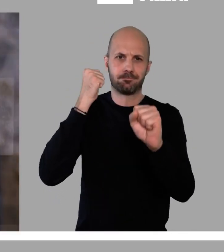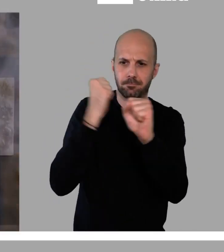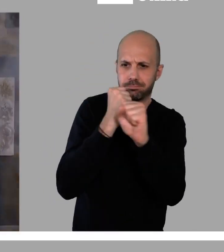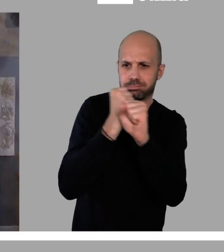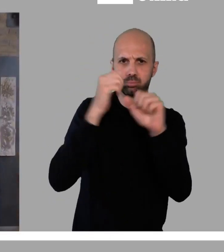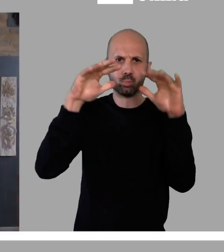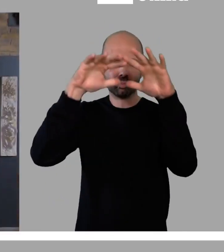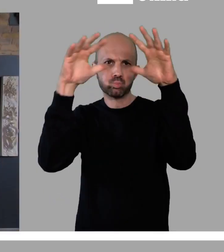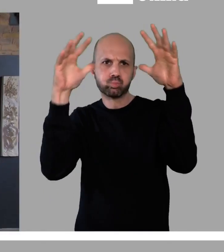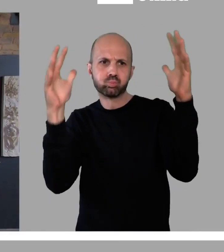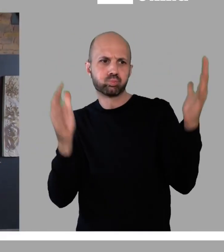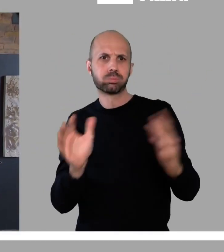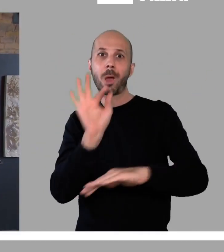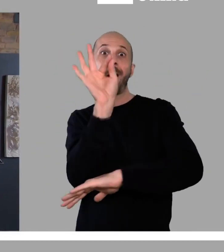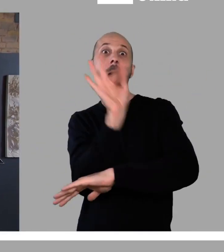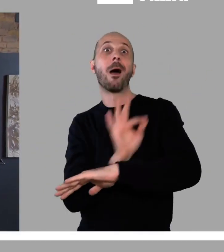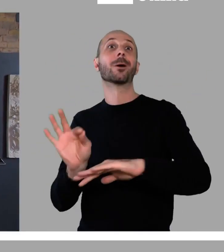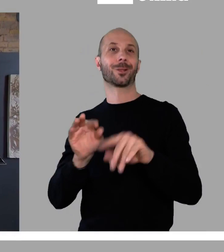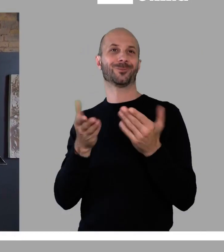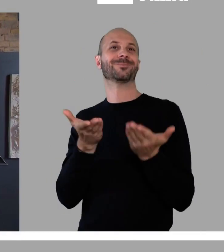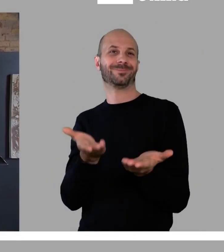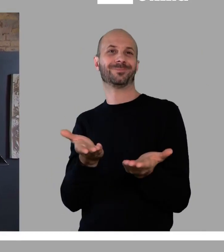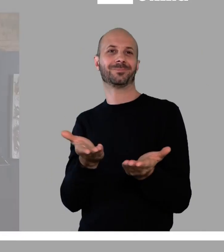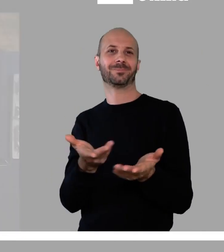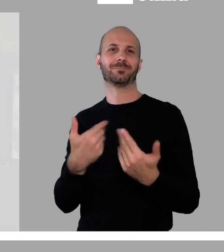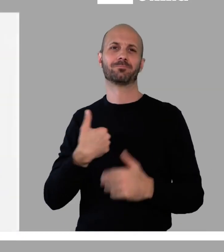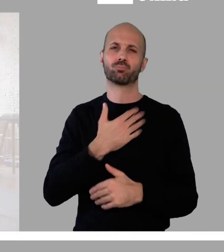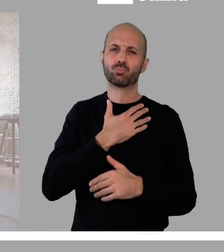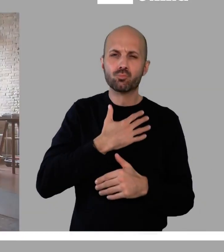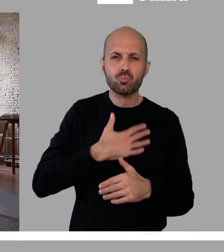to better understand an architecture.